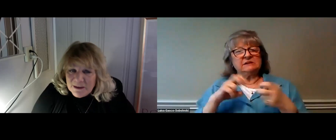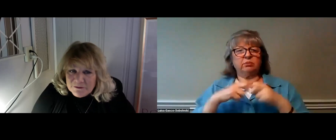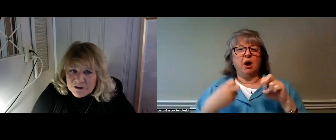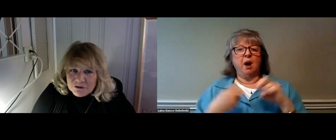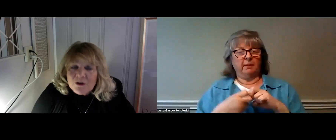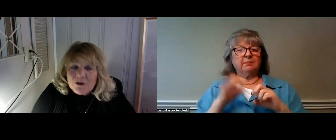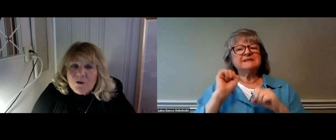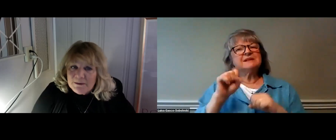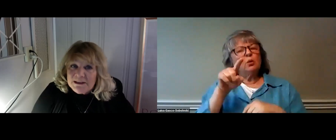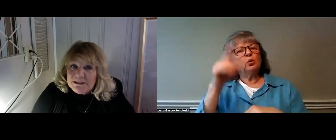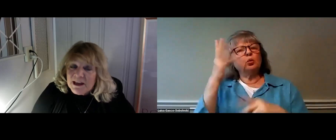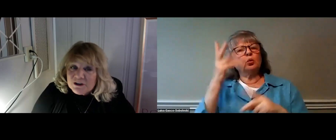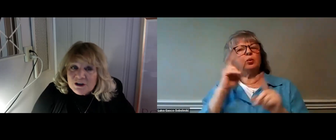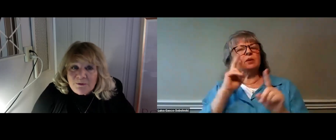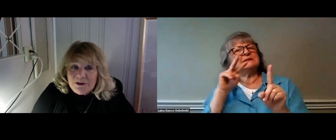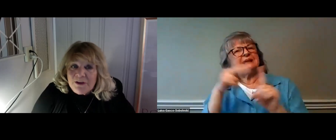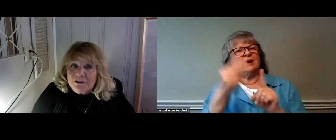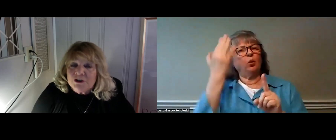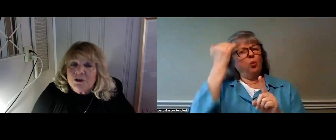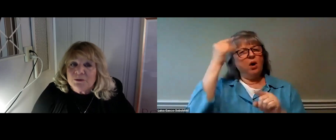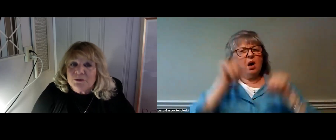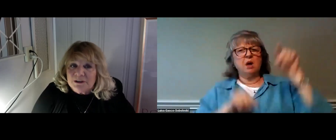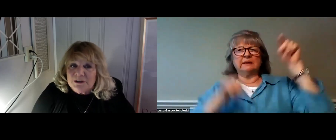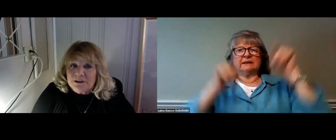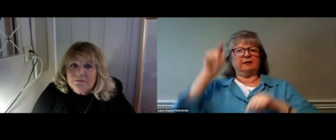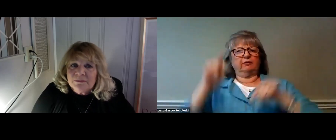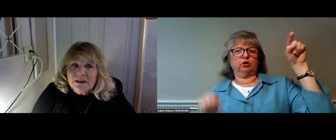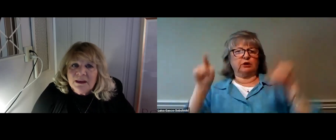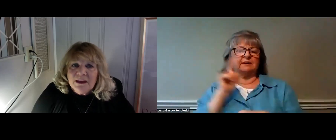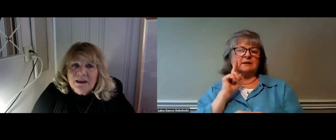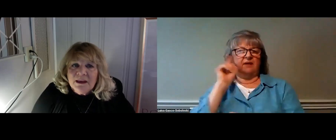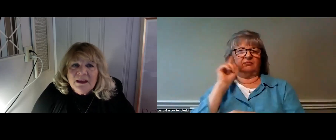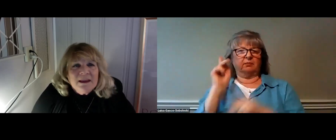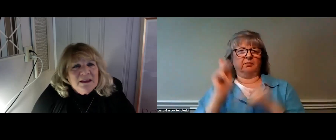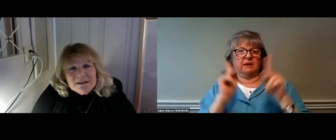have to struggle quite a bit to catch up with other children.